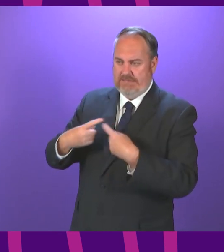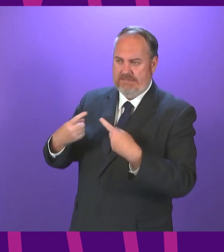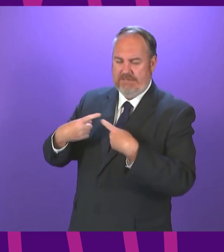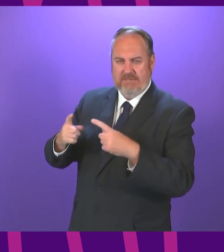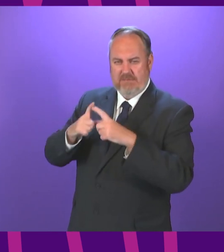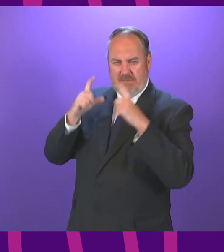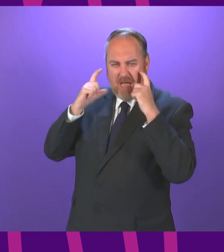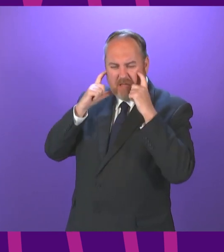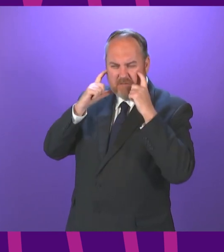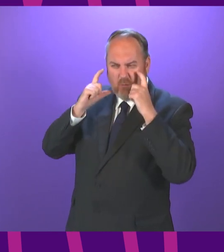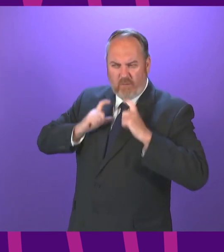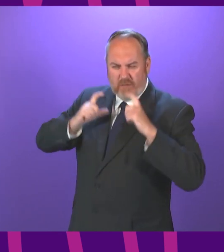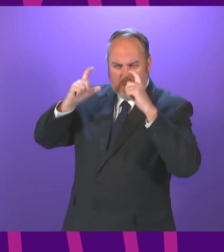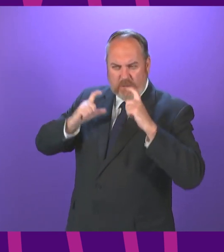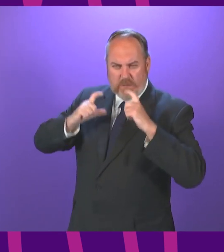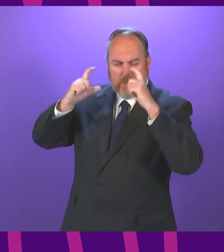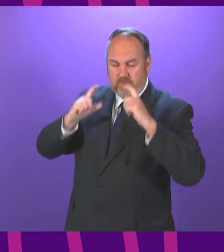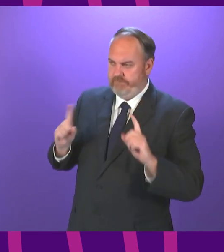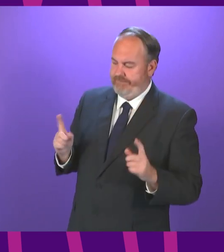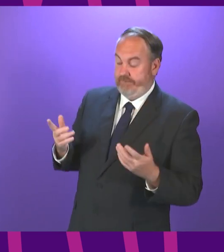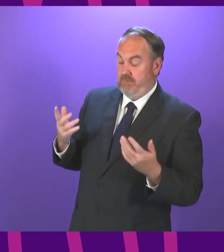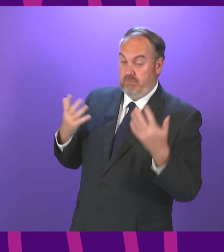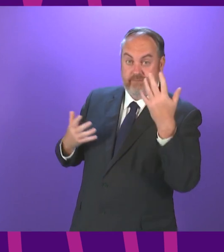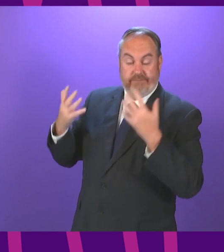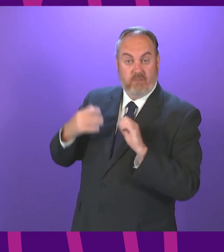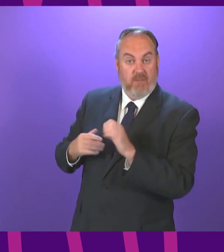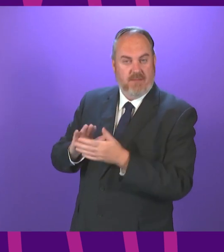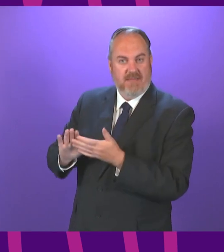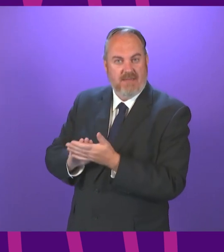week on wearing of face coverings, will the First Minister make absolutely clear,